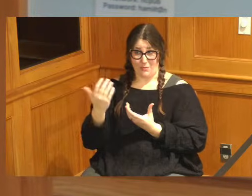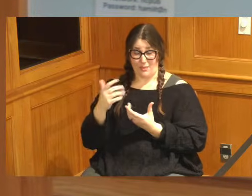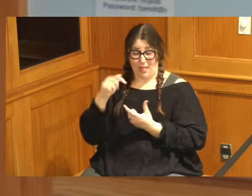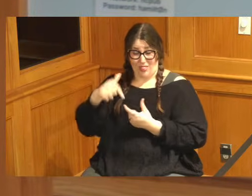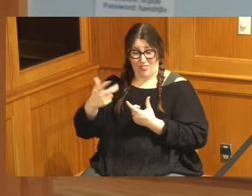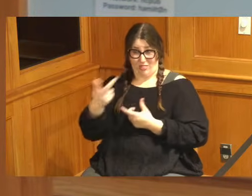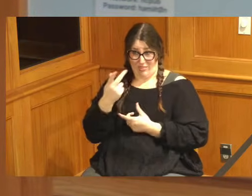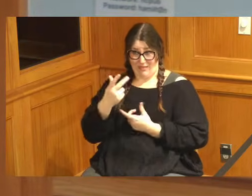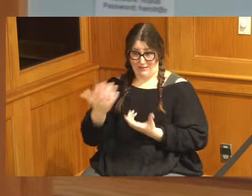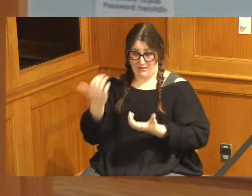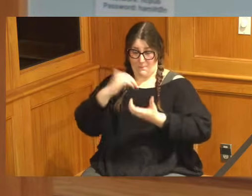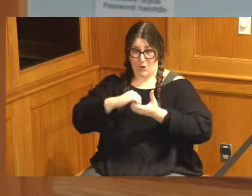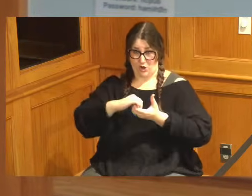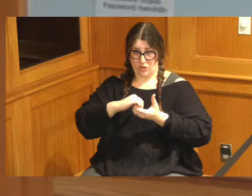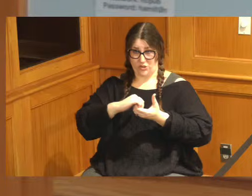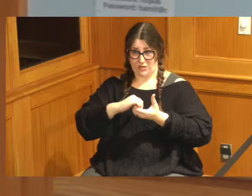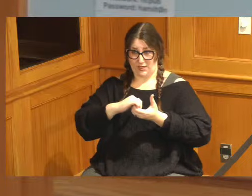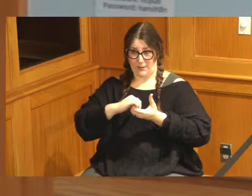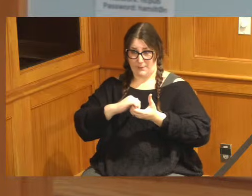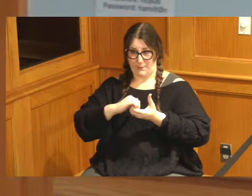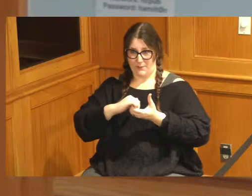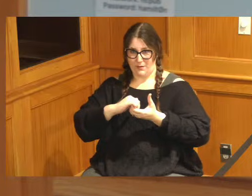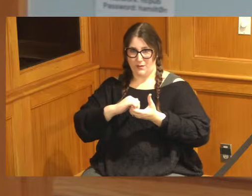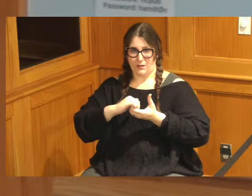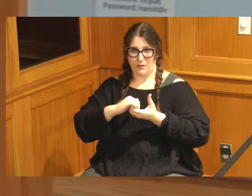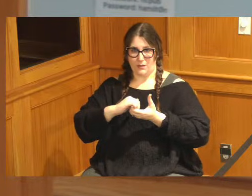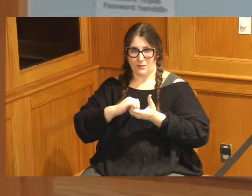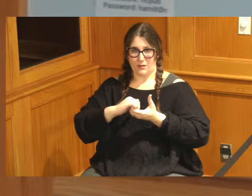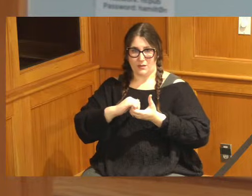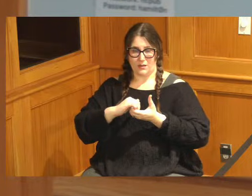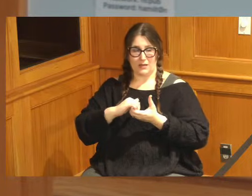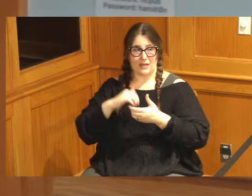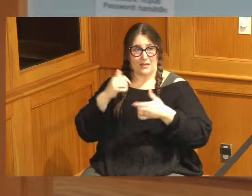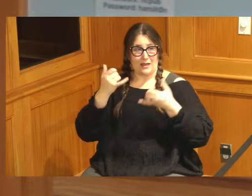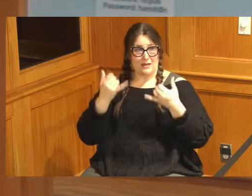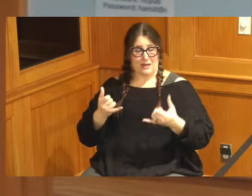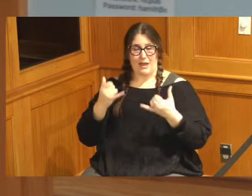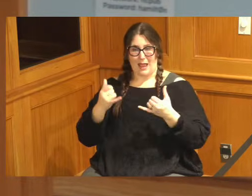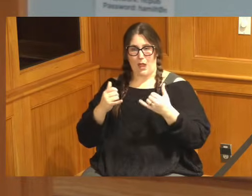three years into this larger leverage partnership across the region, this is now a platform to keep